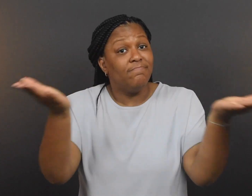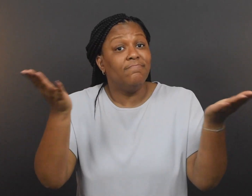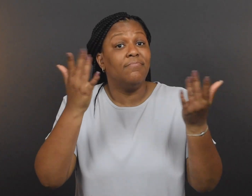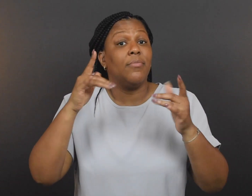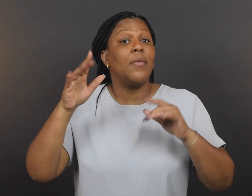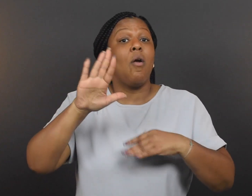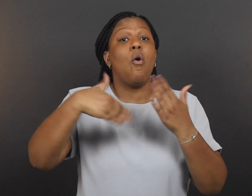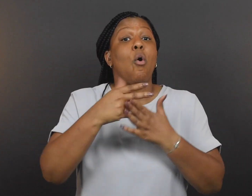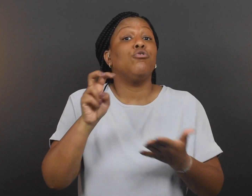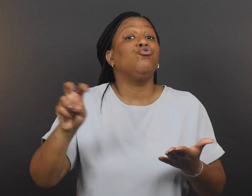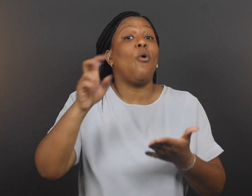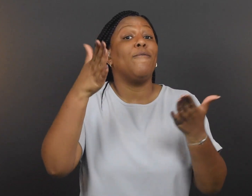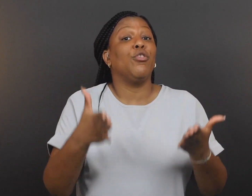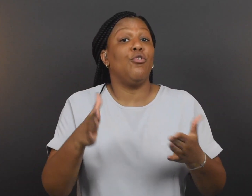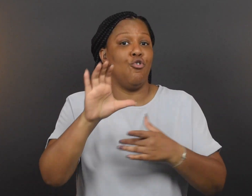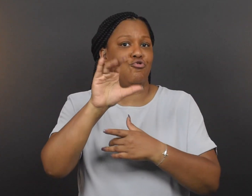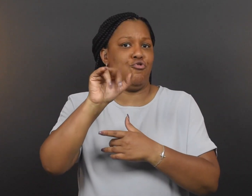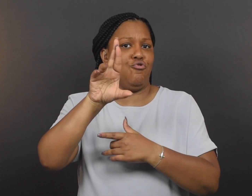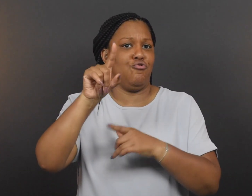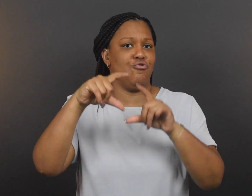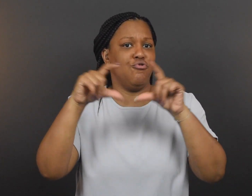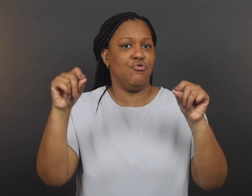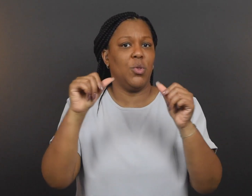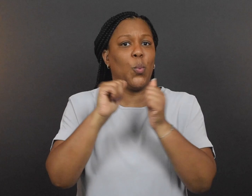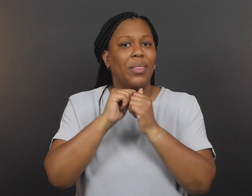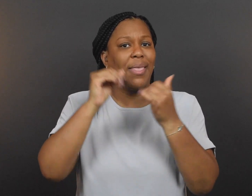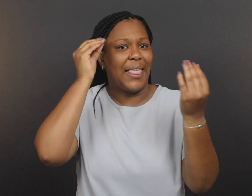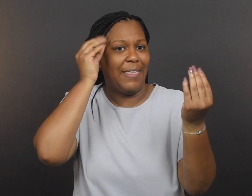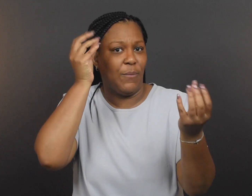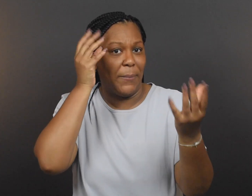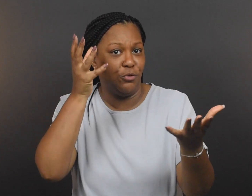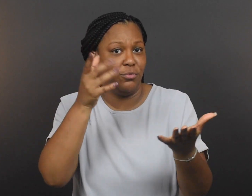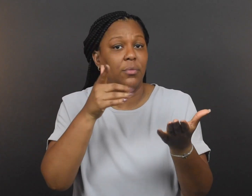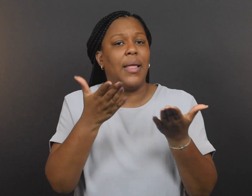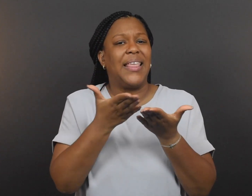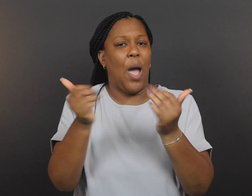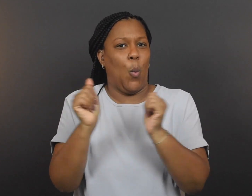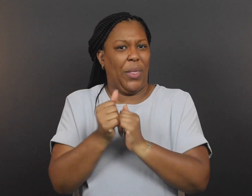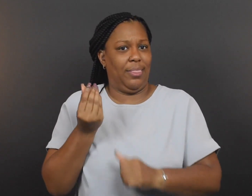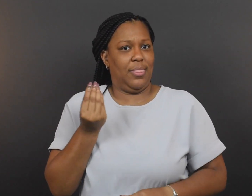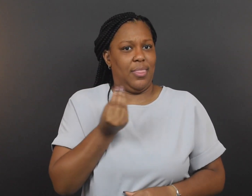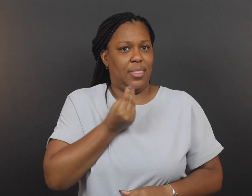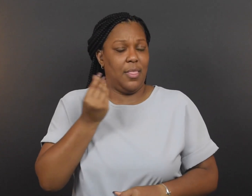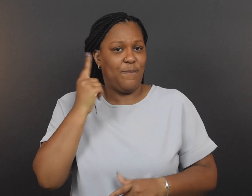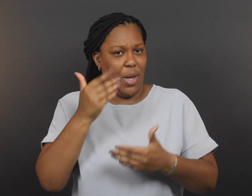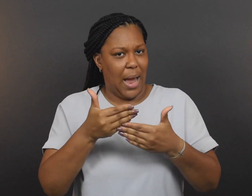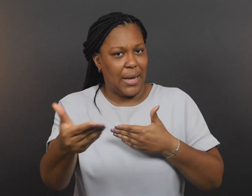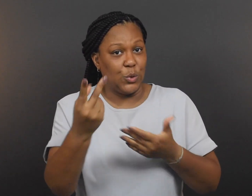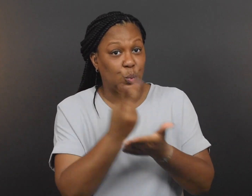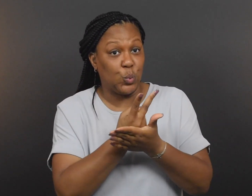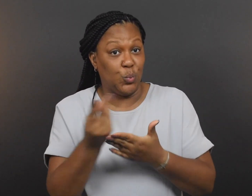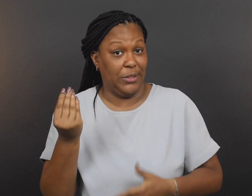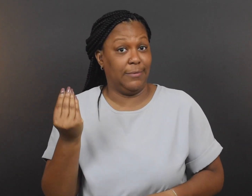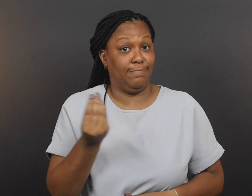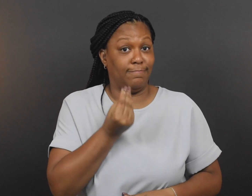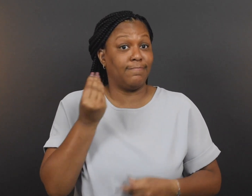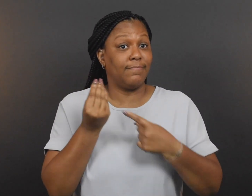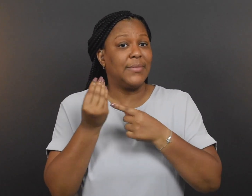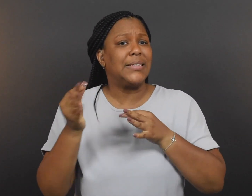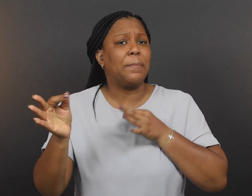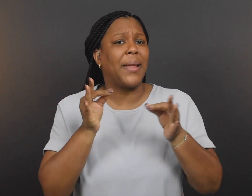They gave all travelers a card with information to carry with them for the next two weeks, explaining